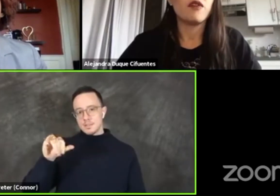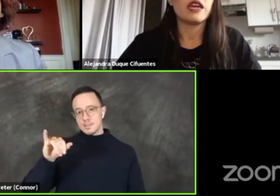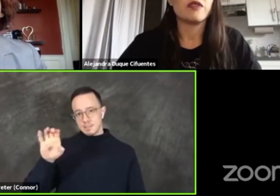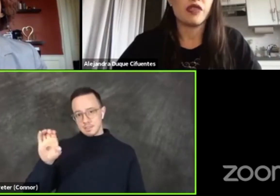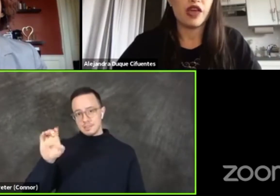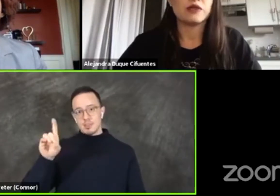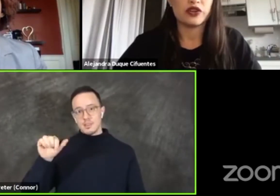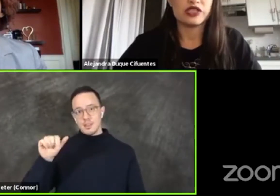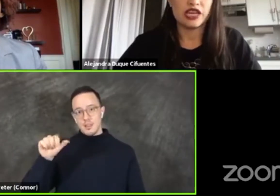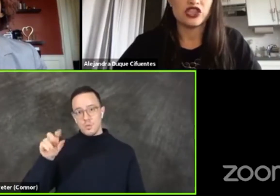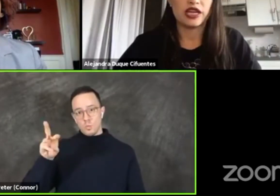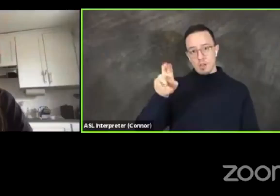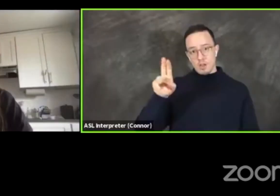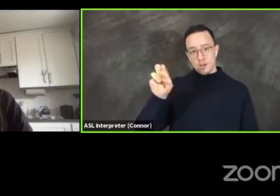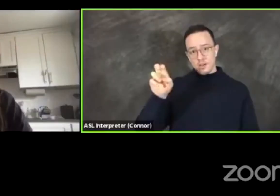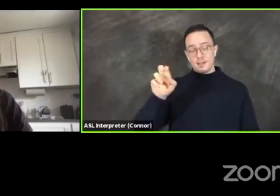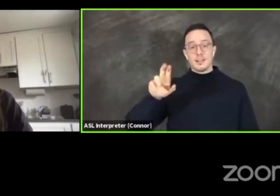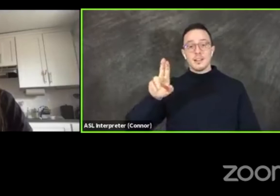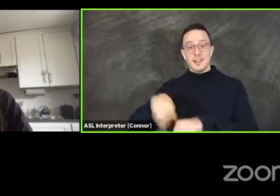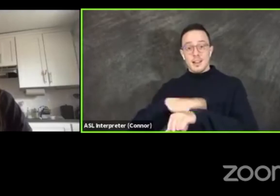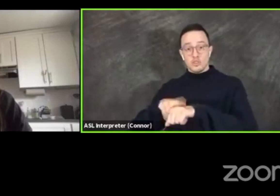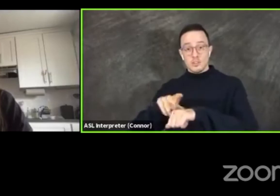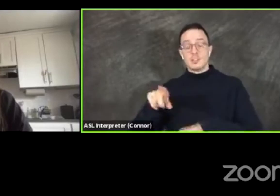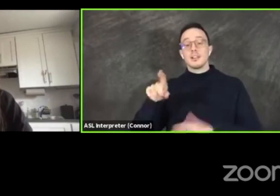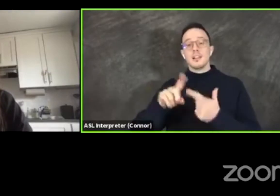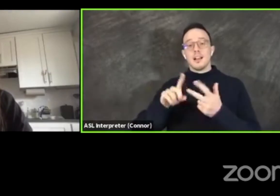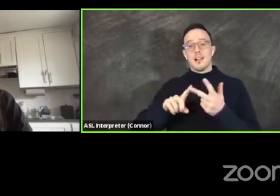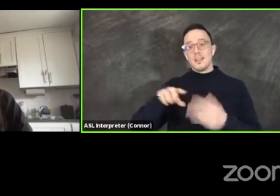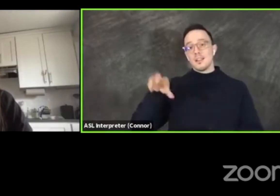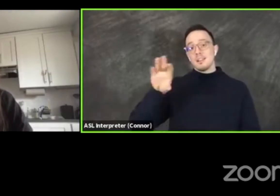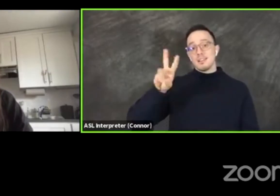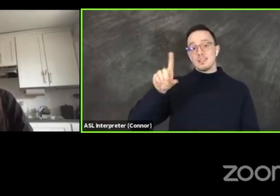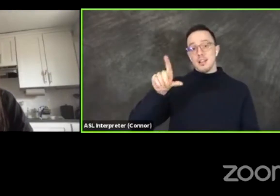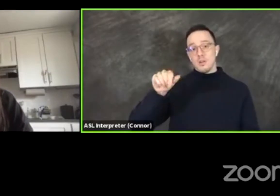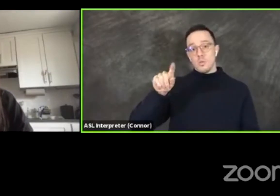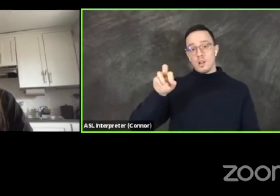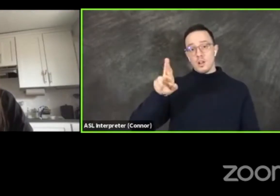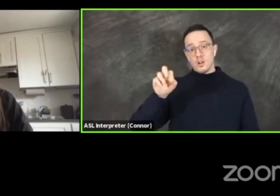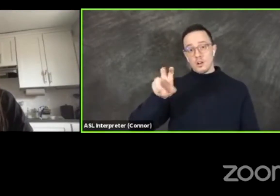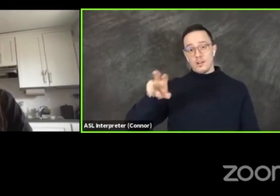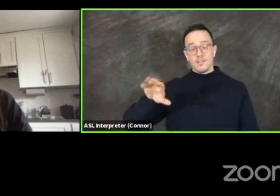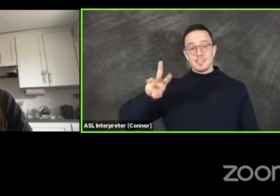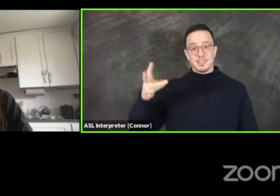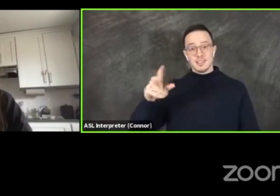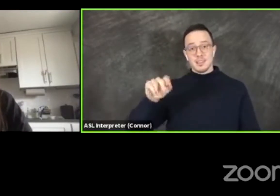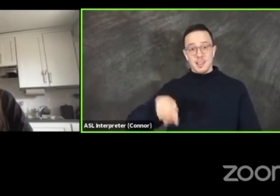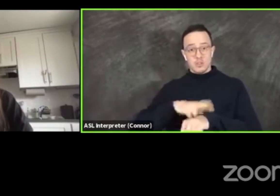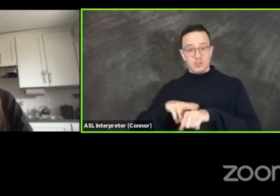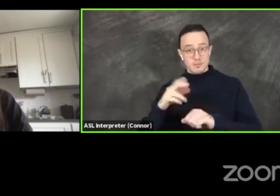MORAVIAN OF THE THAMES FIRST NATION, DELAWARE OF SIX NATIONS. THE LENAPE PEOPLE ARE THE ORIGINAL INHABITANTS AND